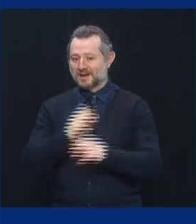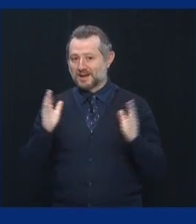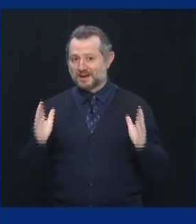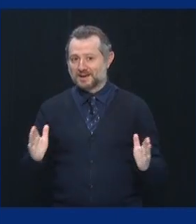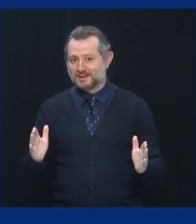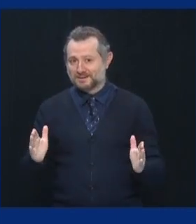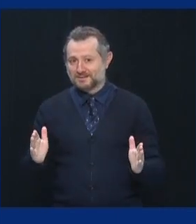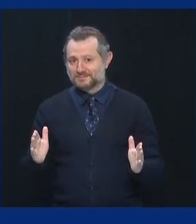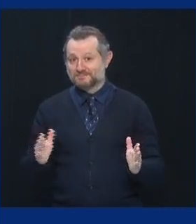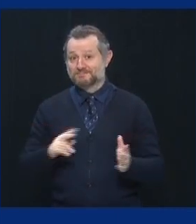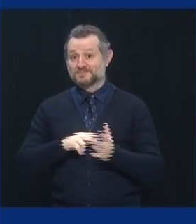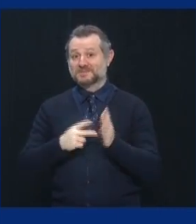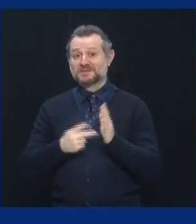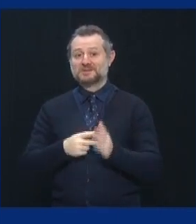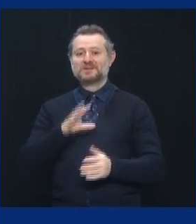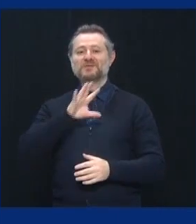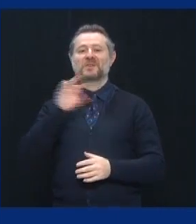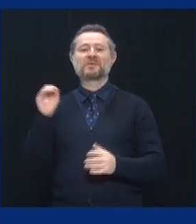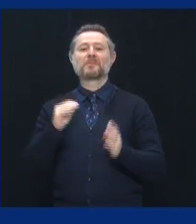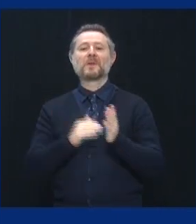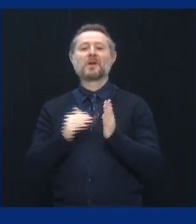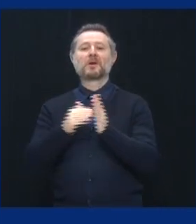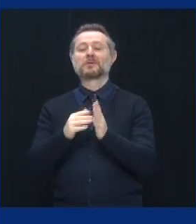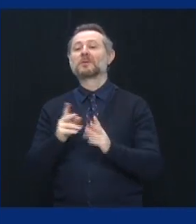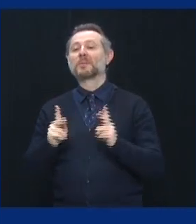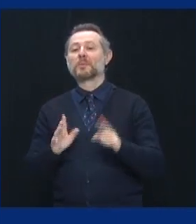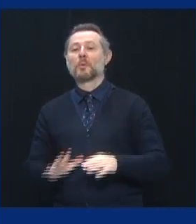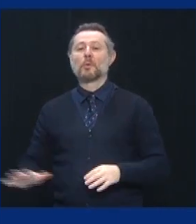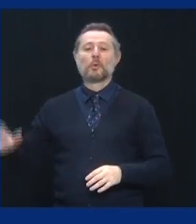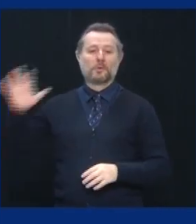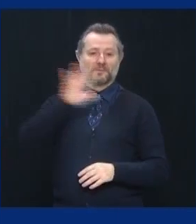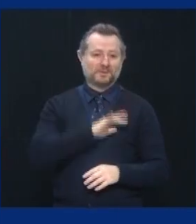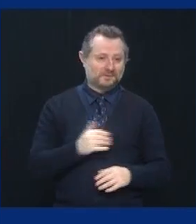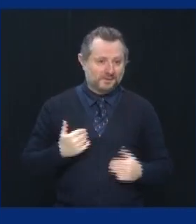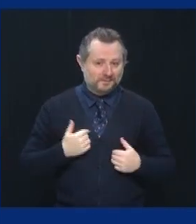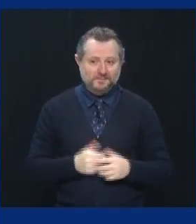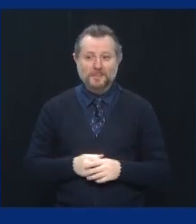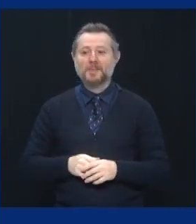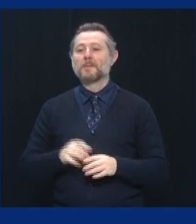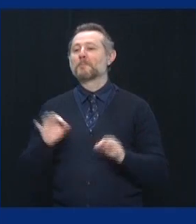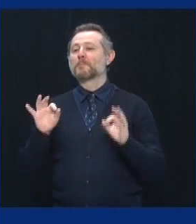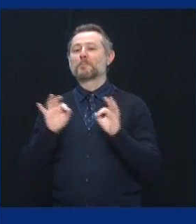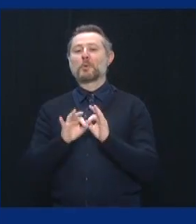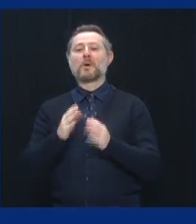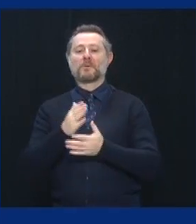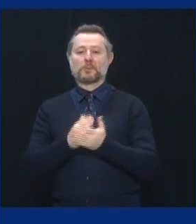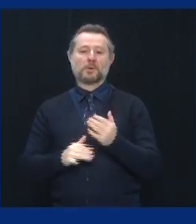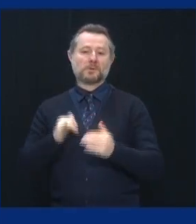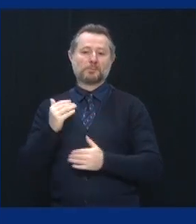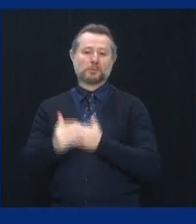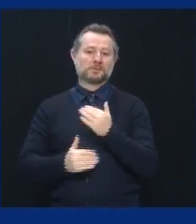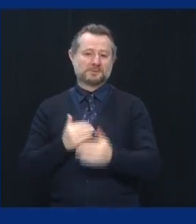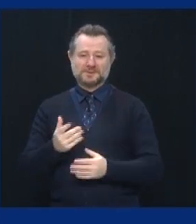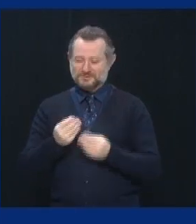100 MILLION VACCINATION SHOTS IN THEIR FIRST 100 DAYS WILL COVER